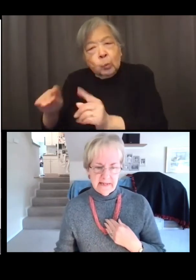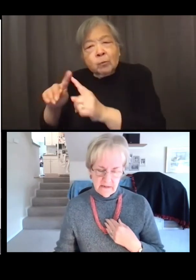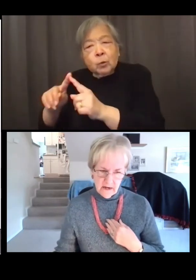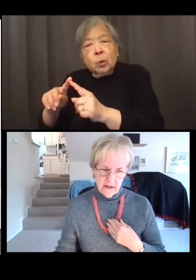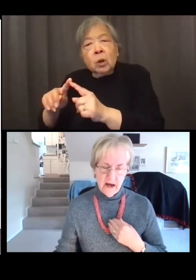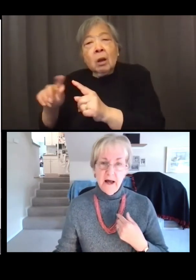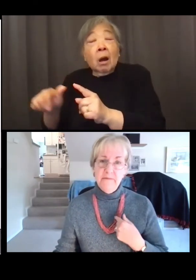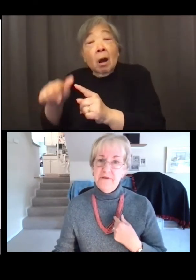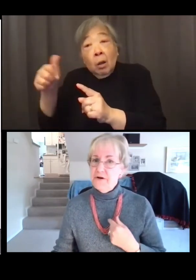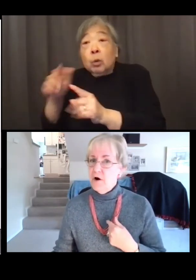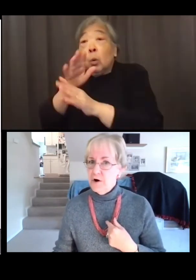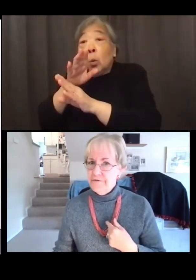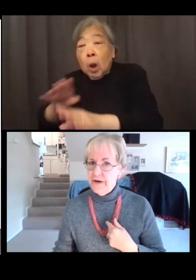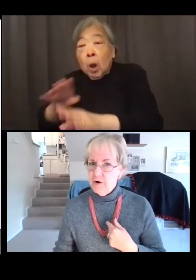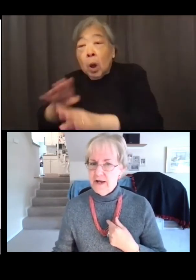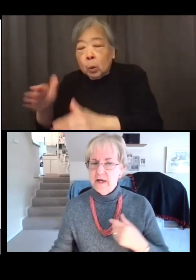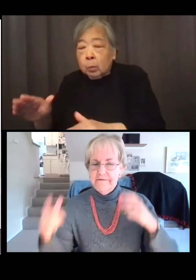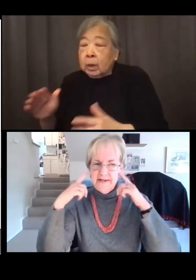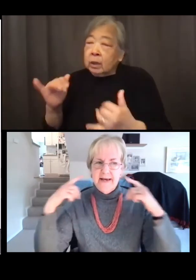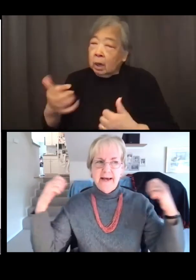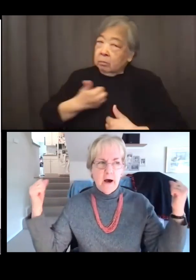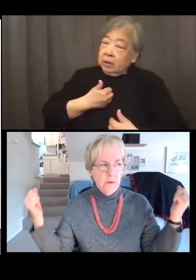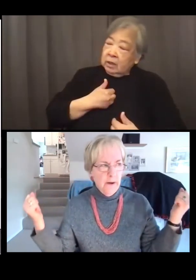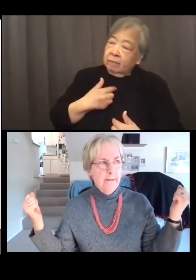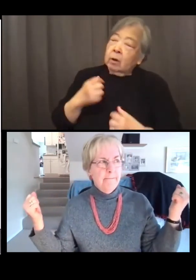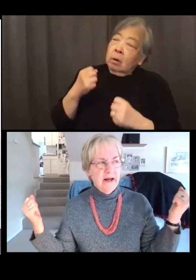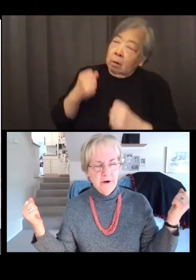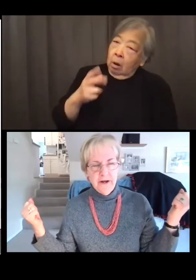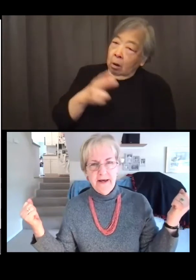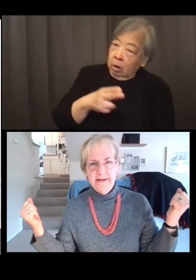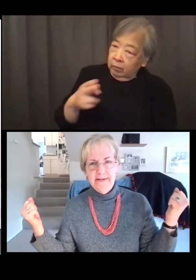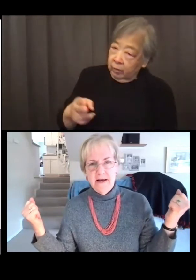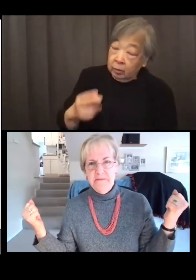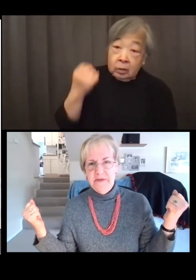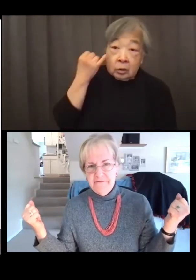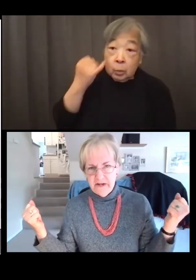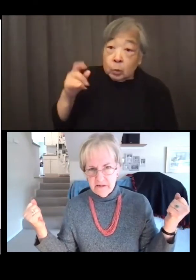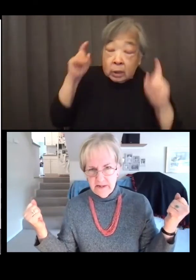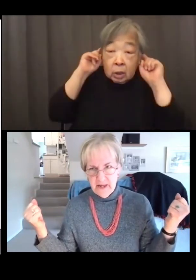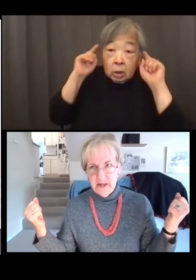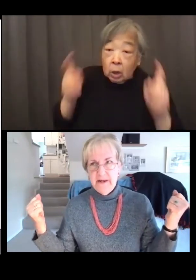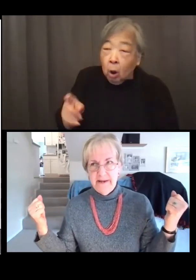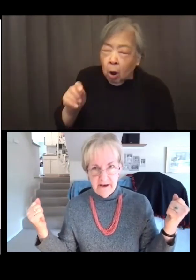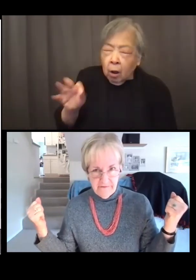a lot I am very hard of hearing if I take out my hearing aids I am definitely deaf at